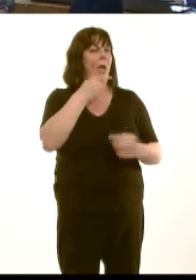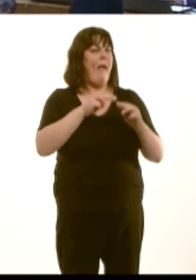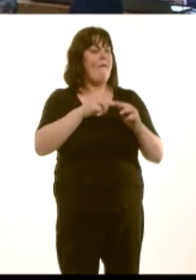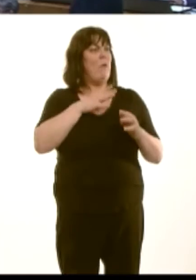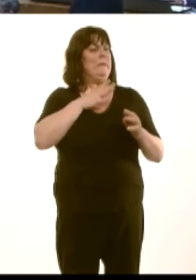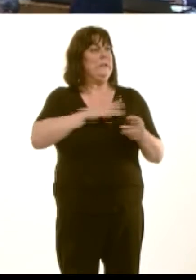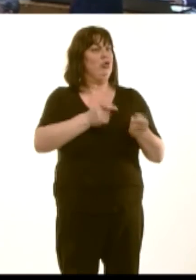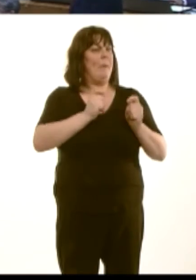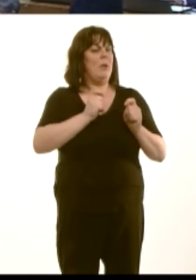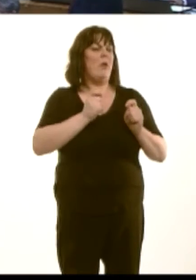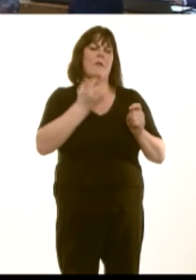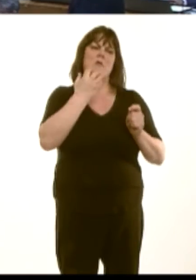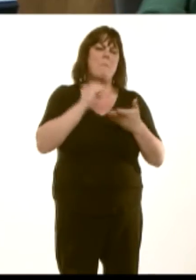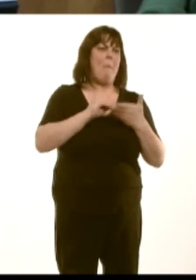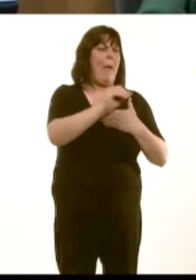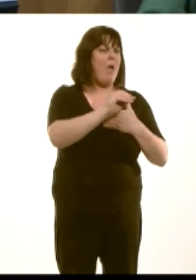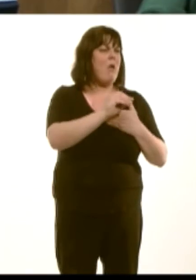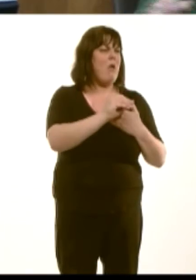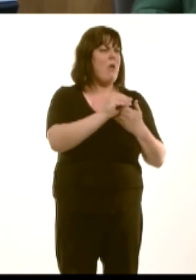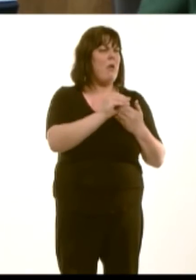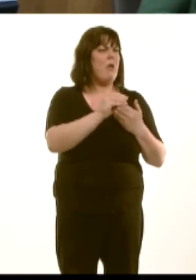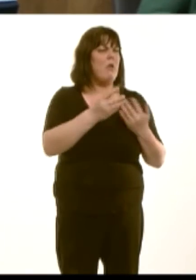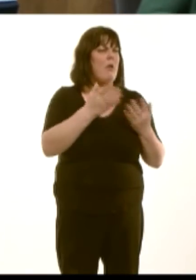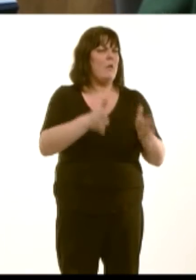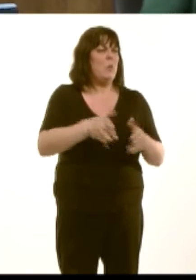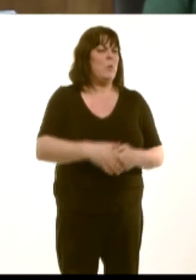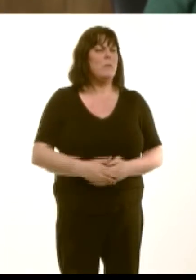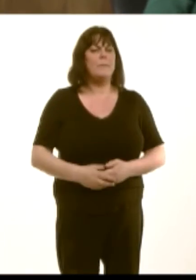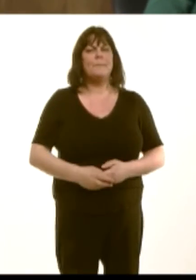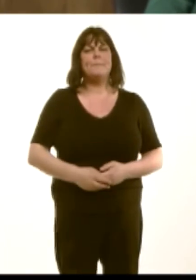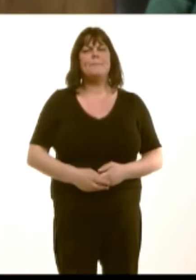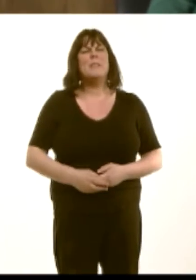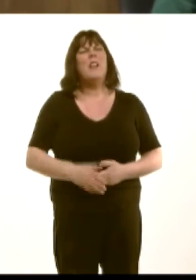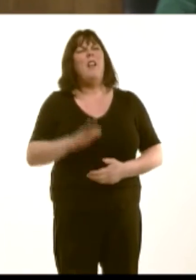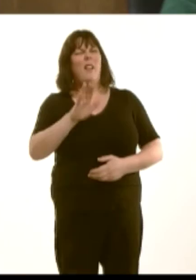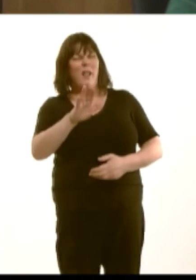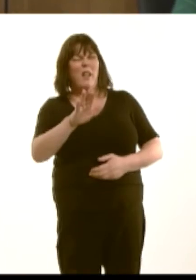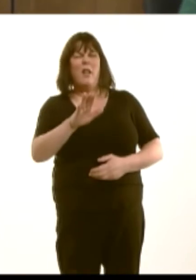Carwyn Jones: First of all, the suggestion that thereís going to be a billion pounds